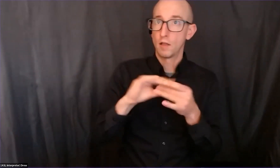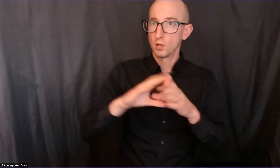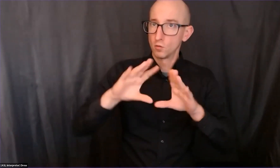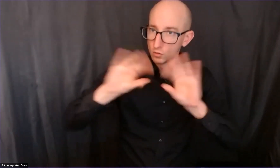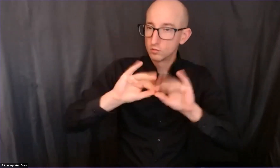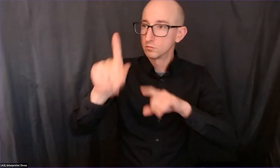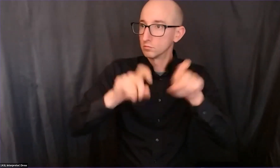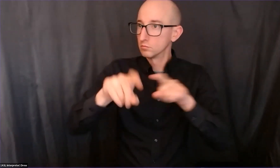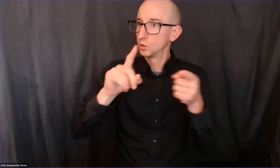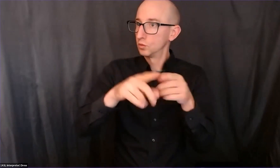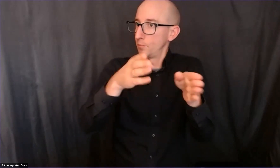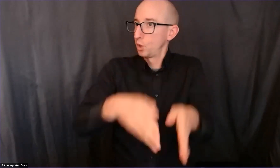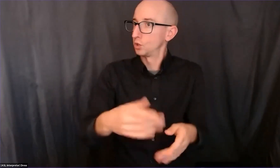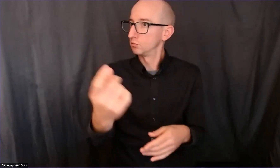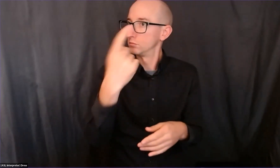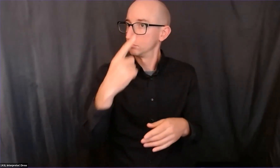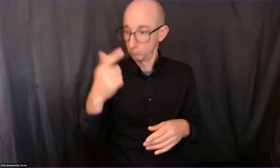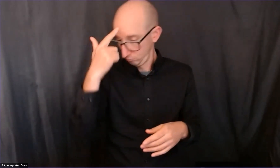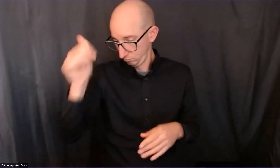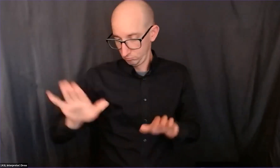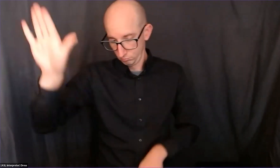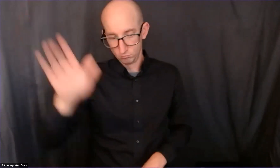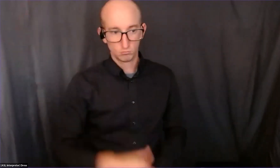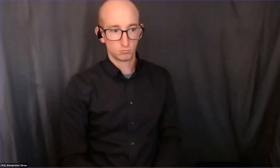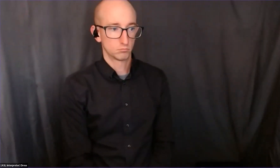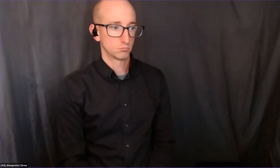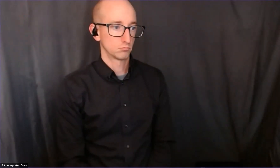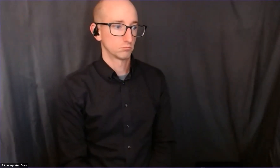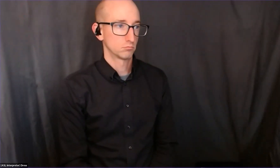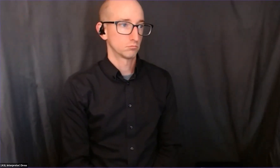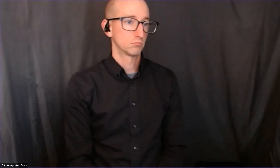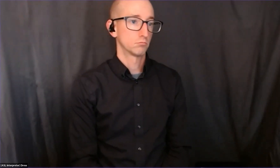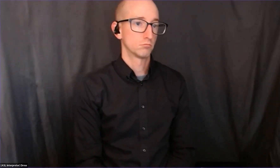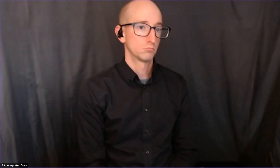important comments that we're taking to heart. We also heard from you that there are opportunities